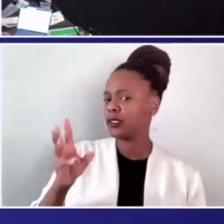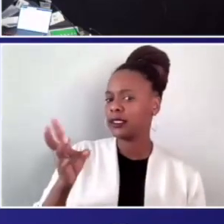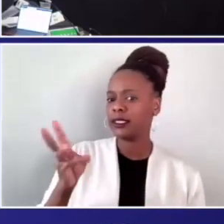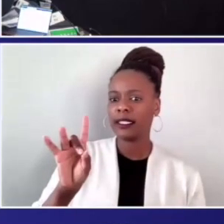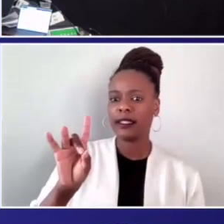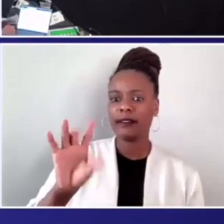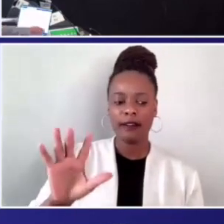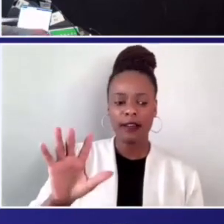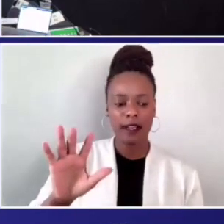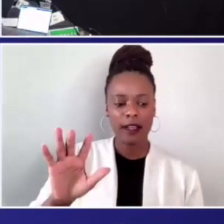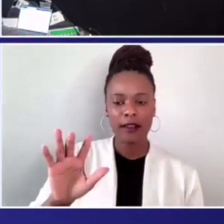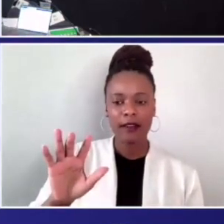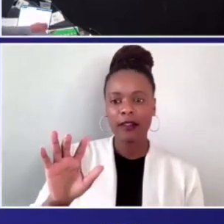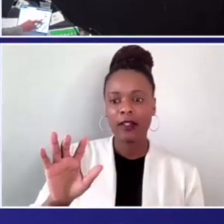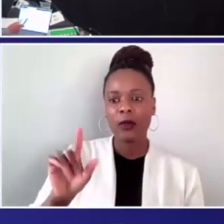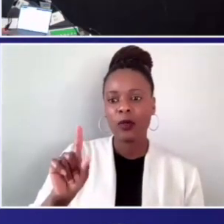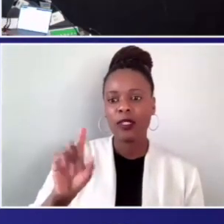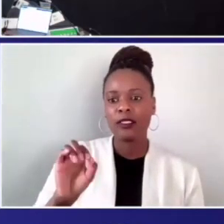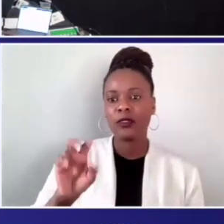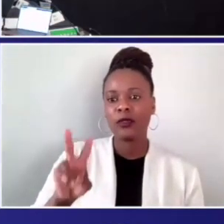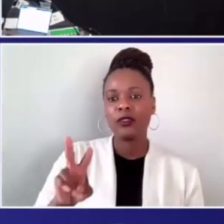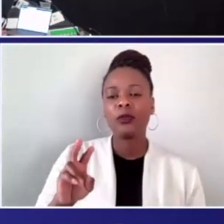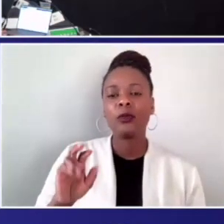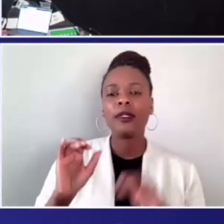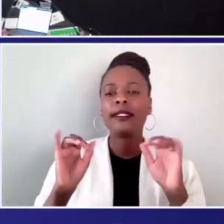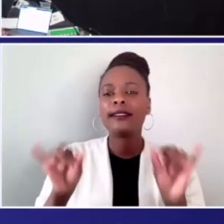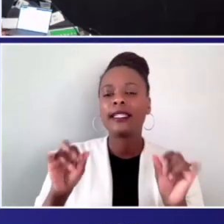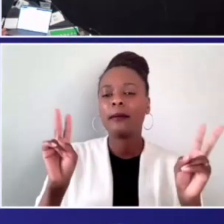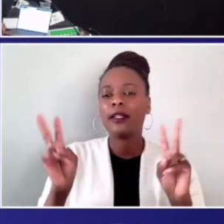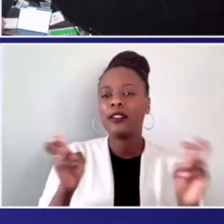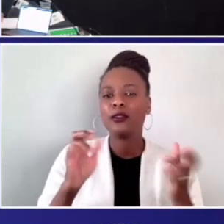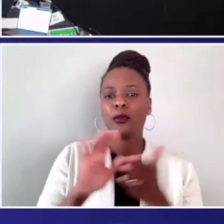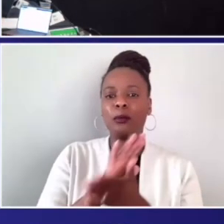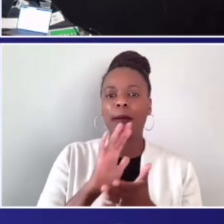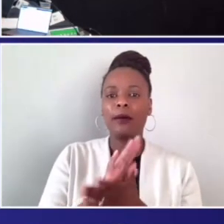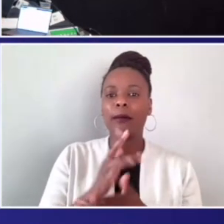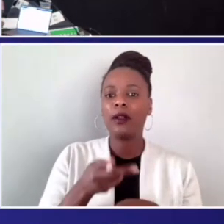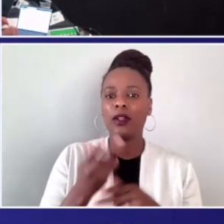It is the same issue paper. The loan limits issue paper that we've been discussing that we handed out to you